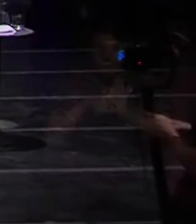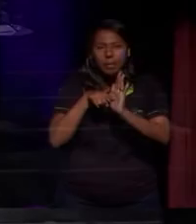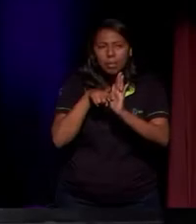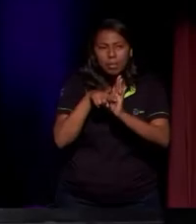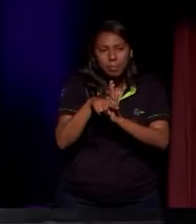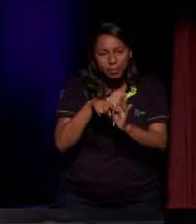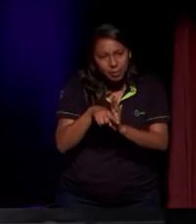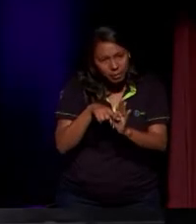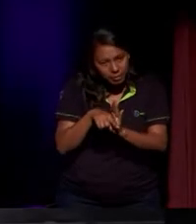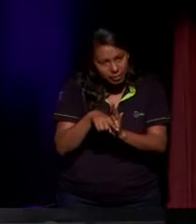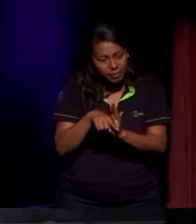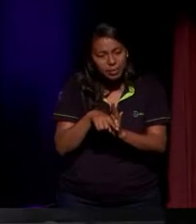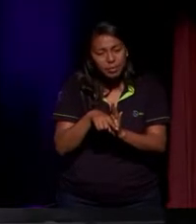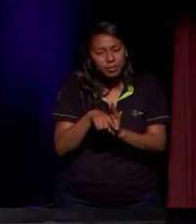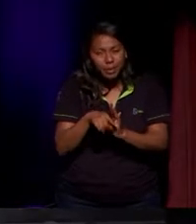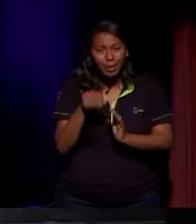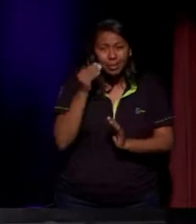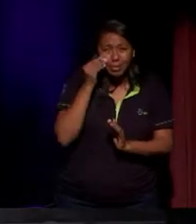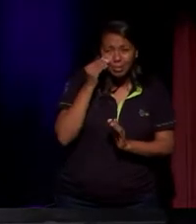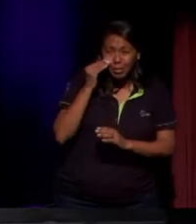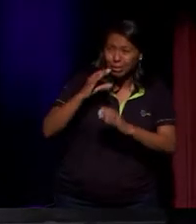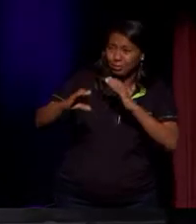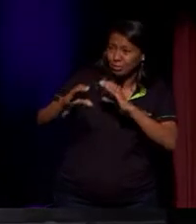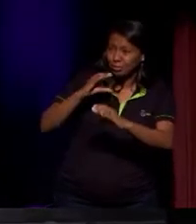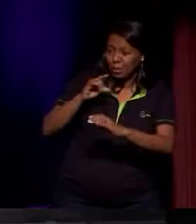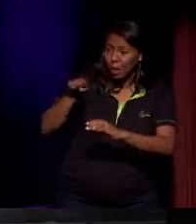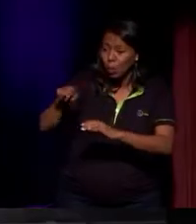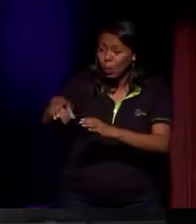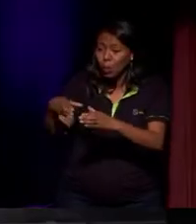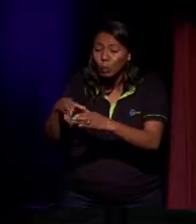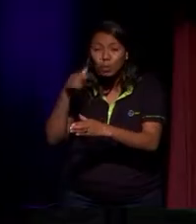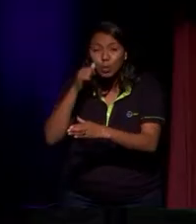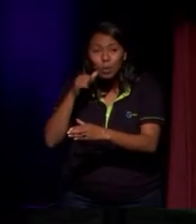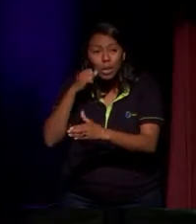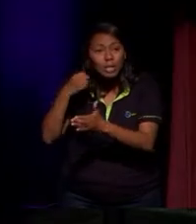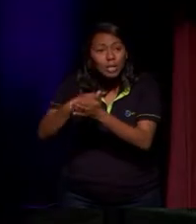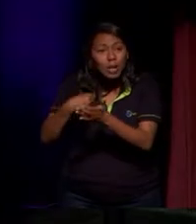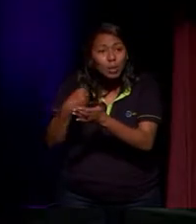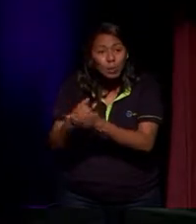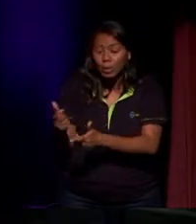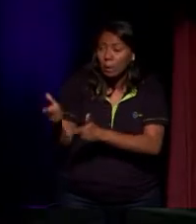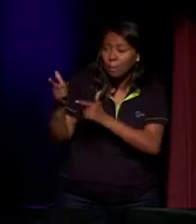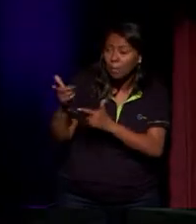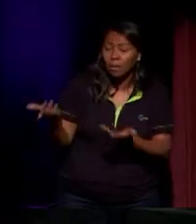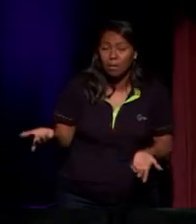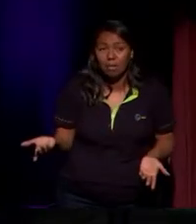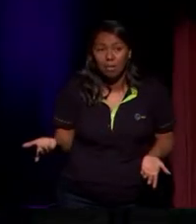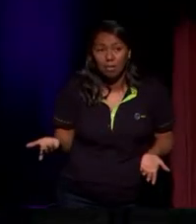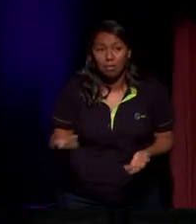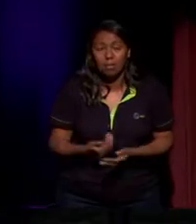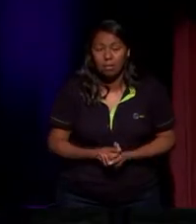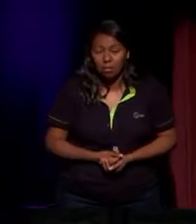and trying to dialogue with the women of the armed struggle. Because what is interesting, I'll stay here,